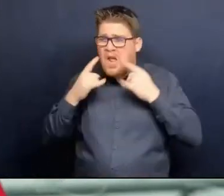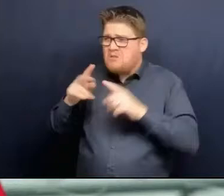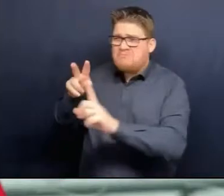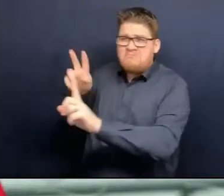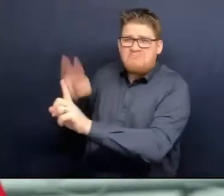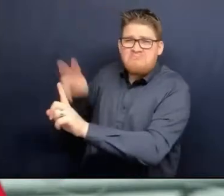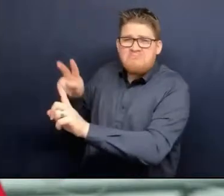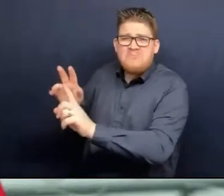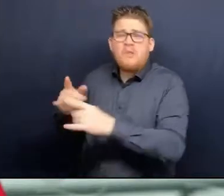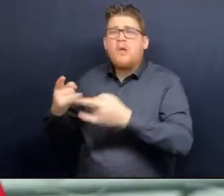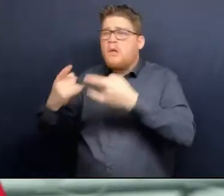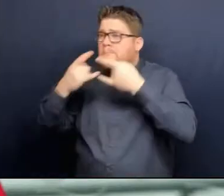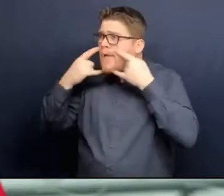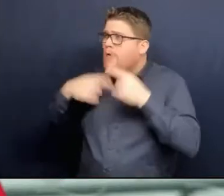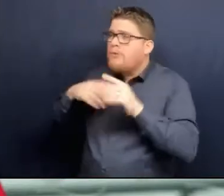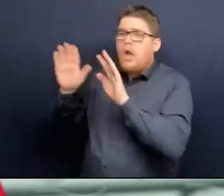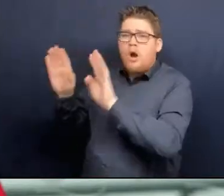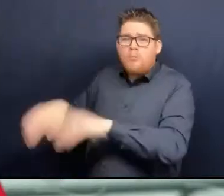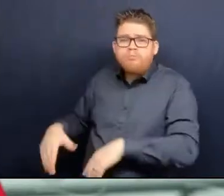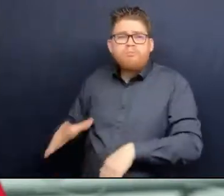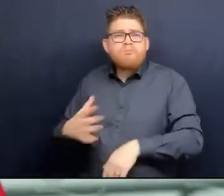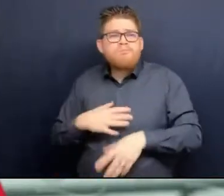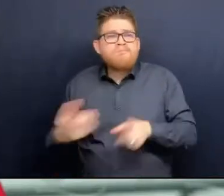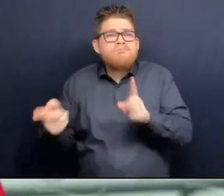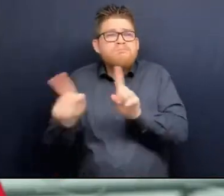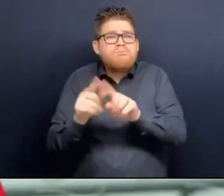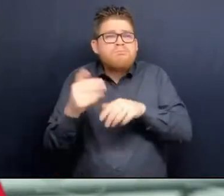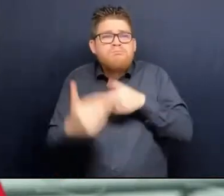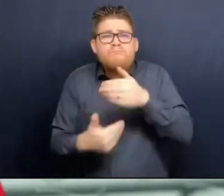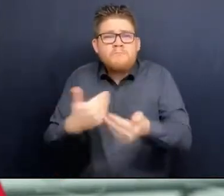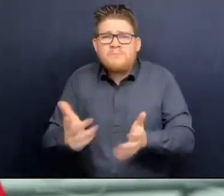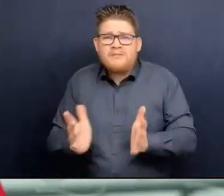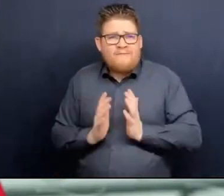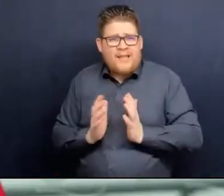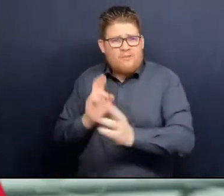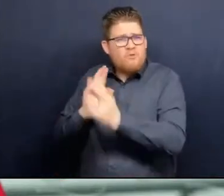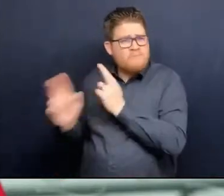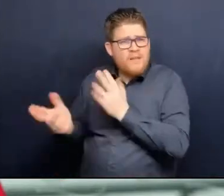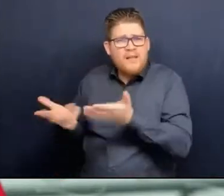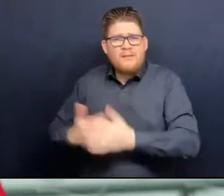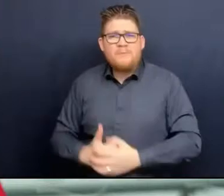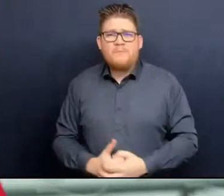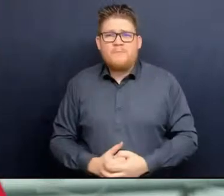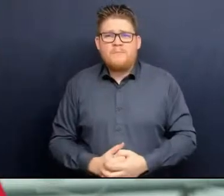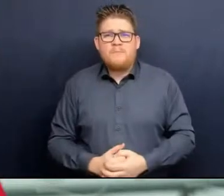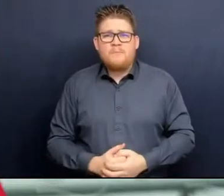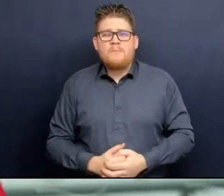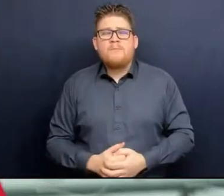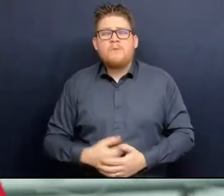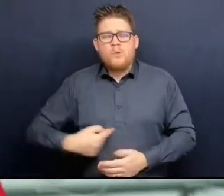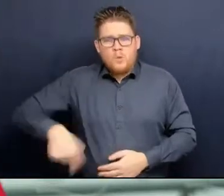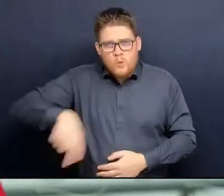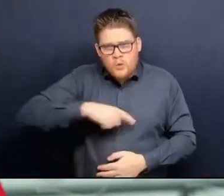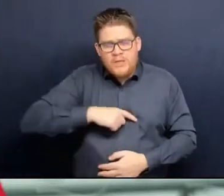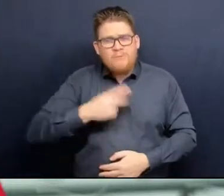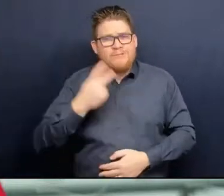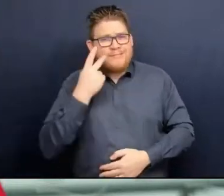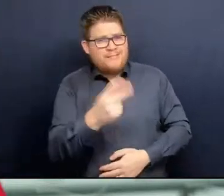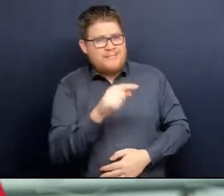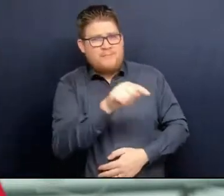environment. We know that it makes a difference, and particularly as we are continuing to see transmission